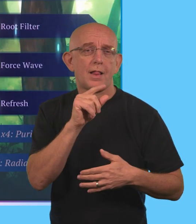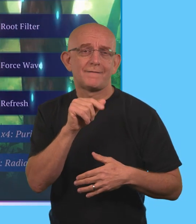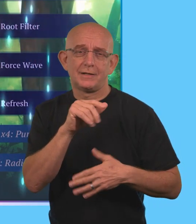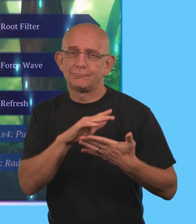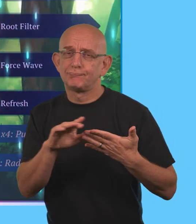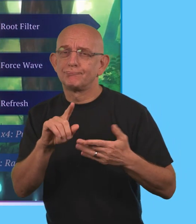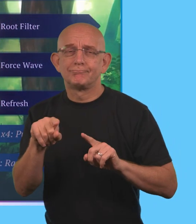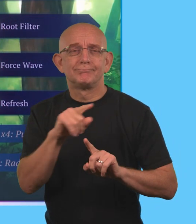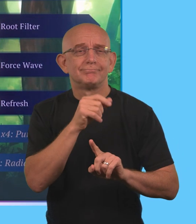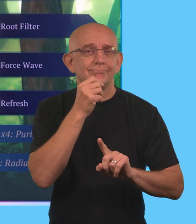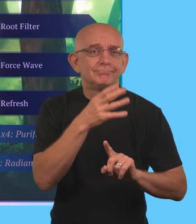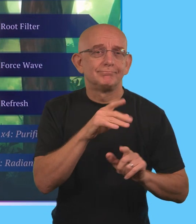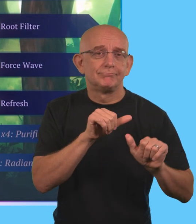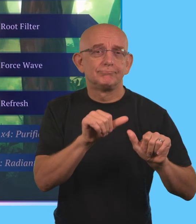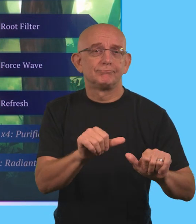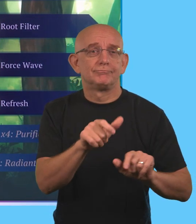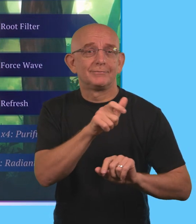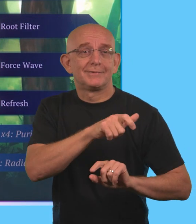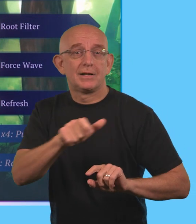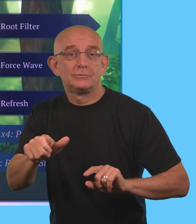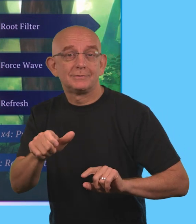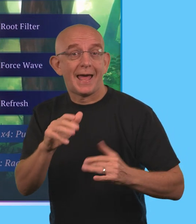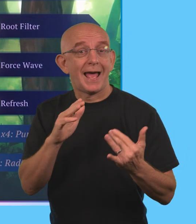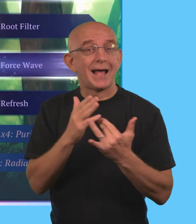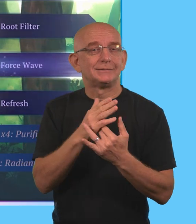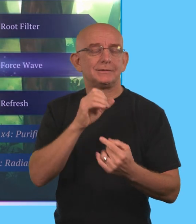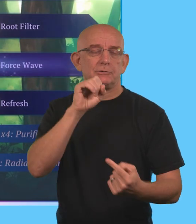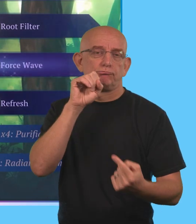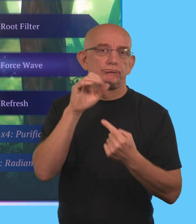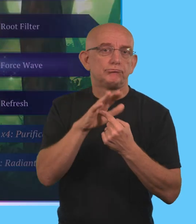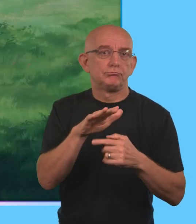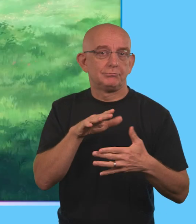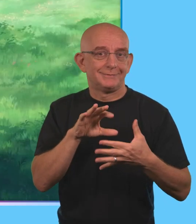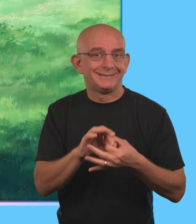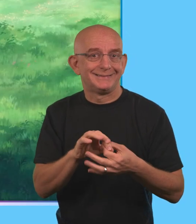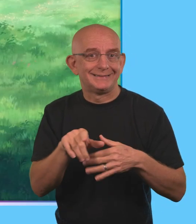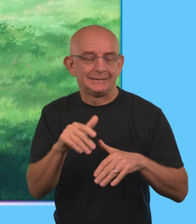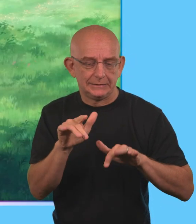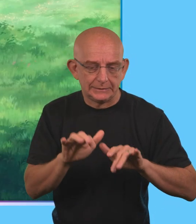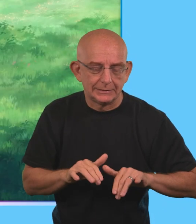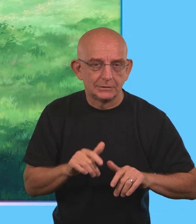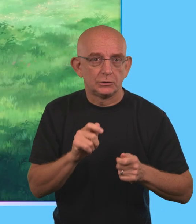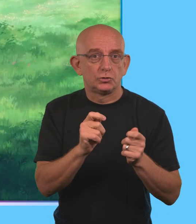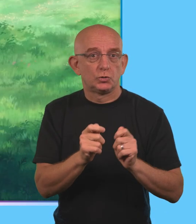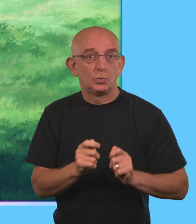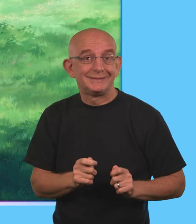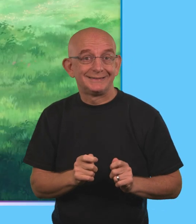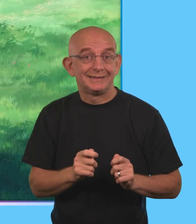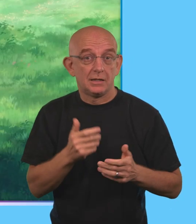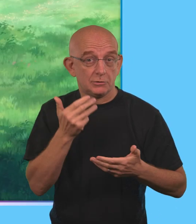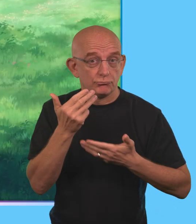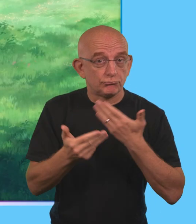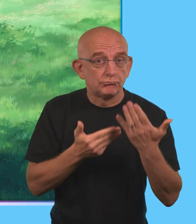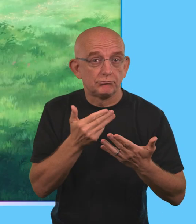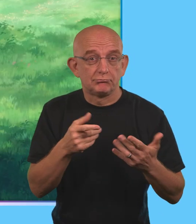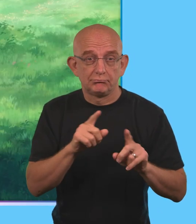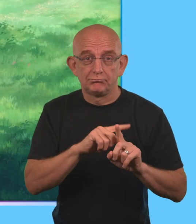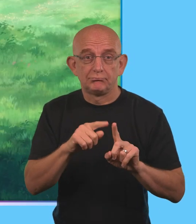Accessibility is at the core of Heartspell, and guides its writing and design. The branching narrative gives players choices at every turn,